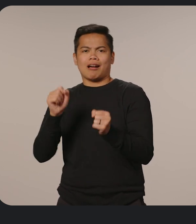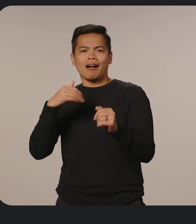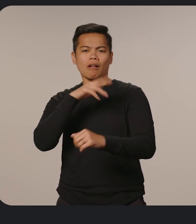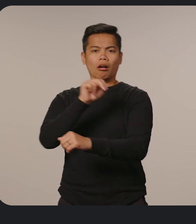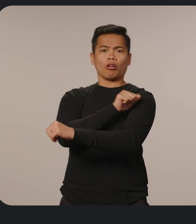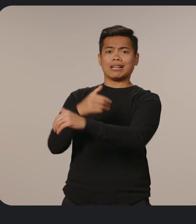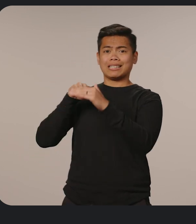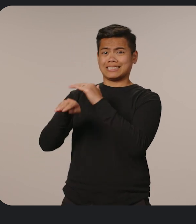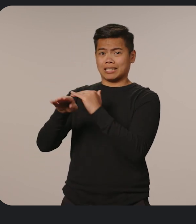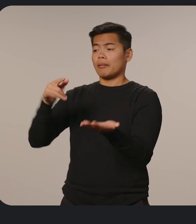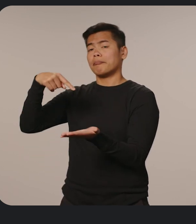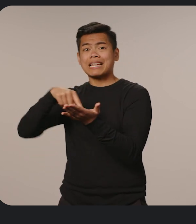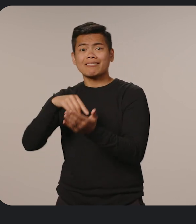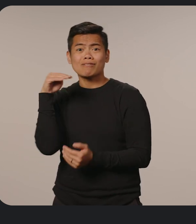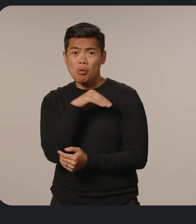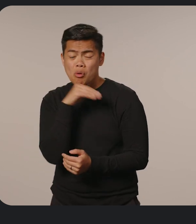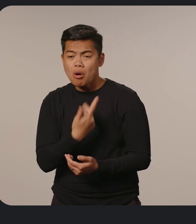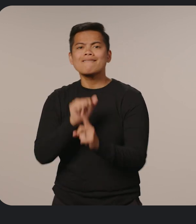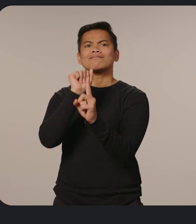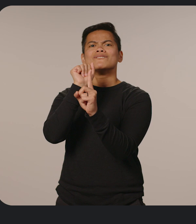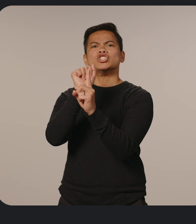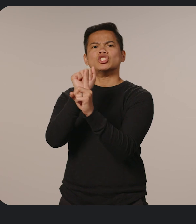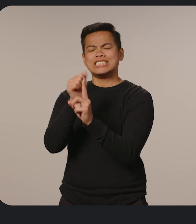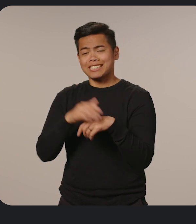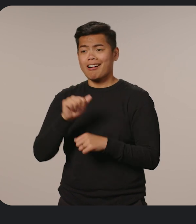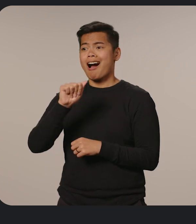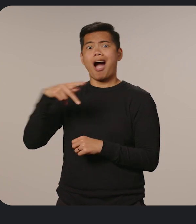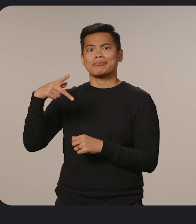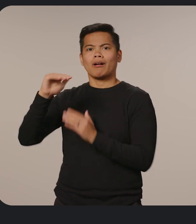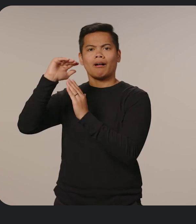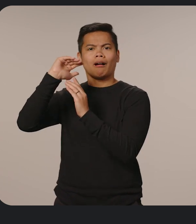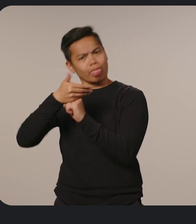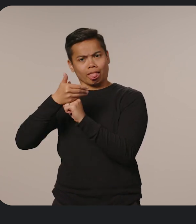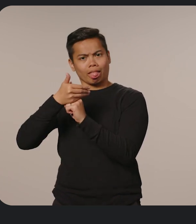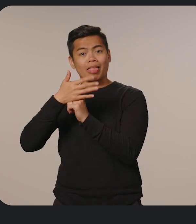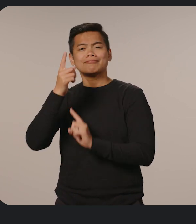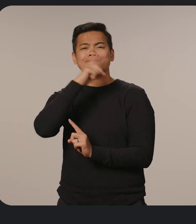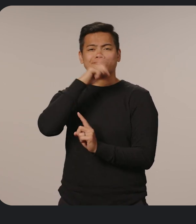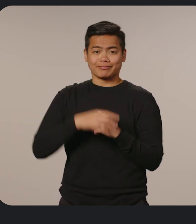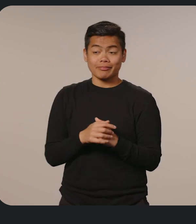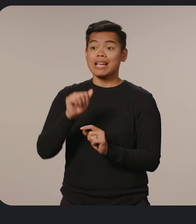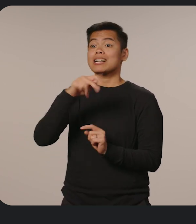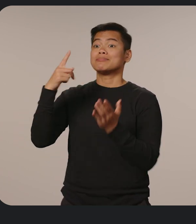from abuse such as billing fraud phishing and app impersonation